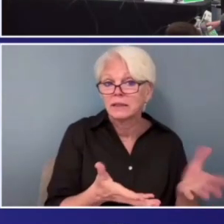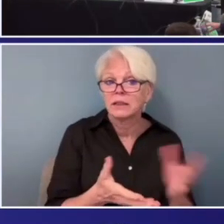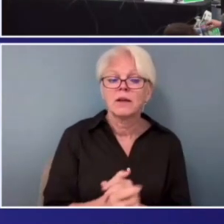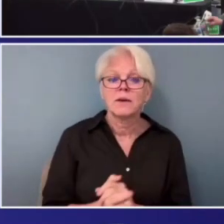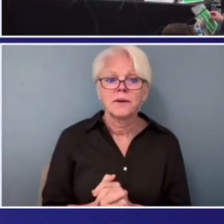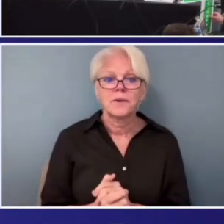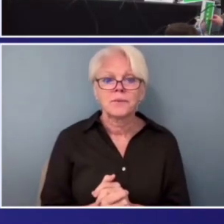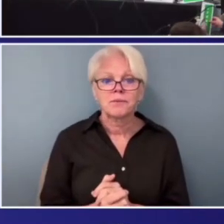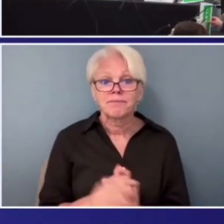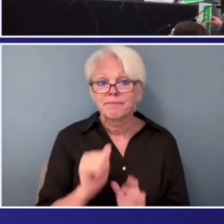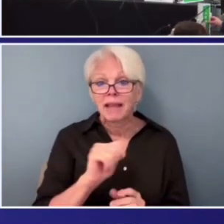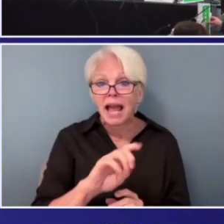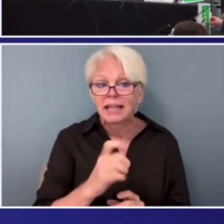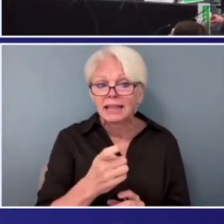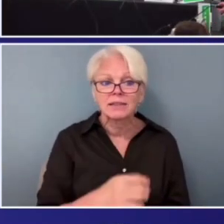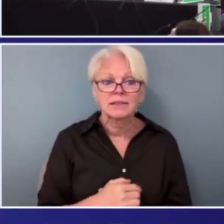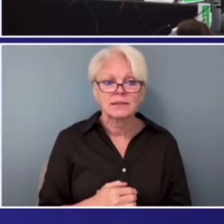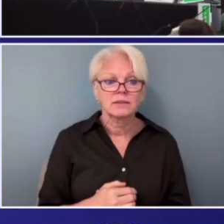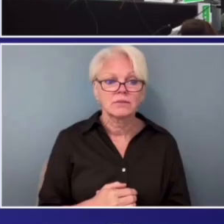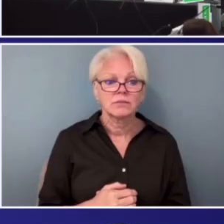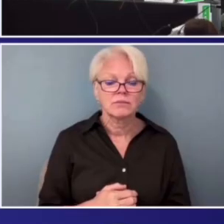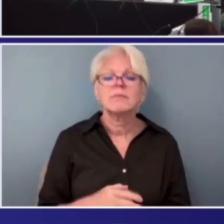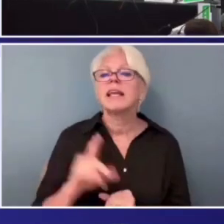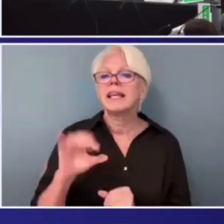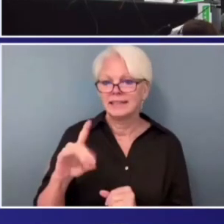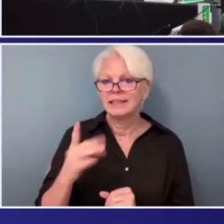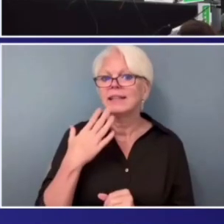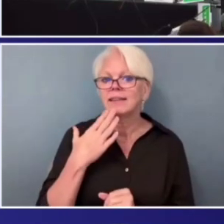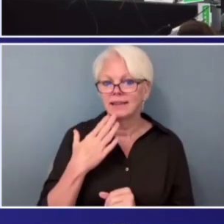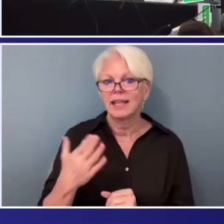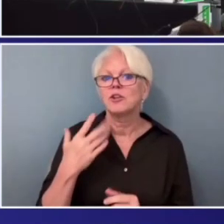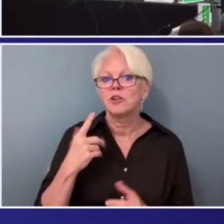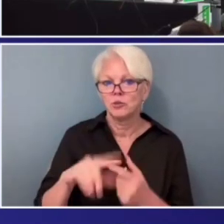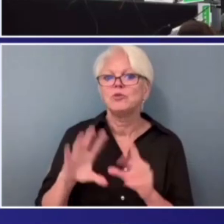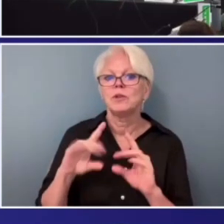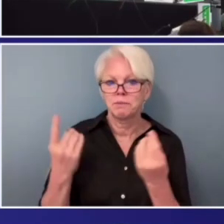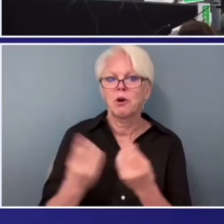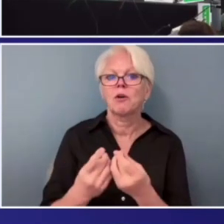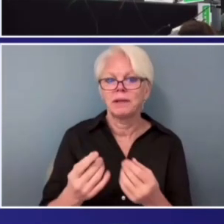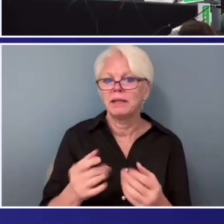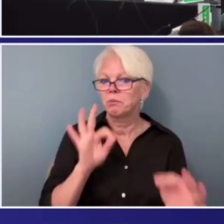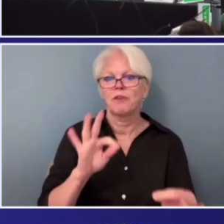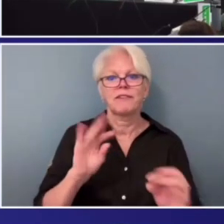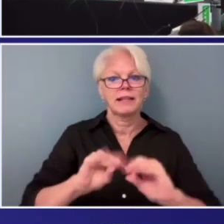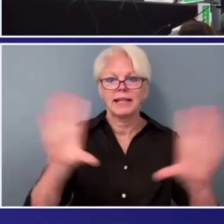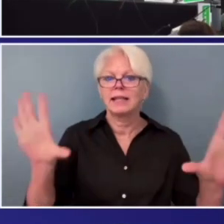Alex? It did. Thank you to the Department. It perfectly clarifies. Thank you.